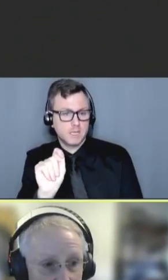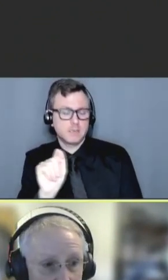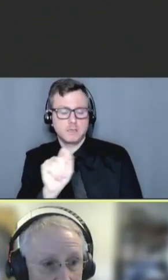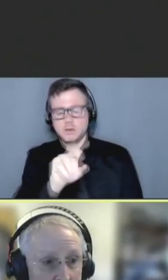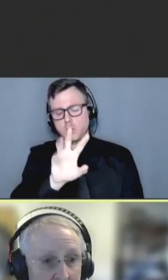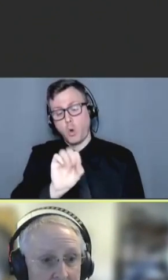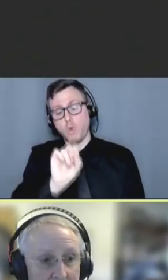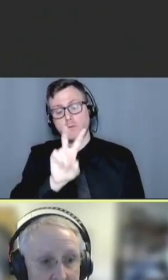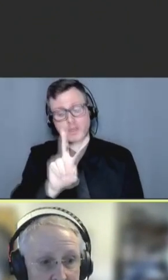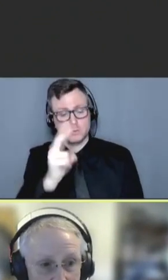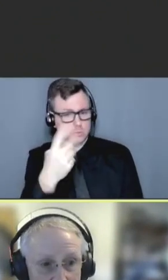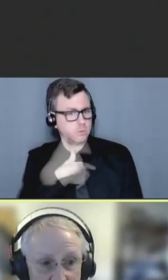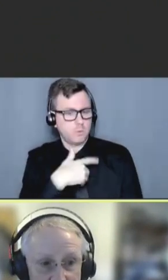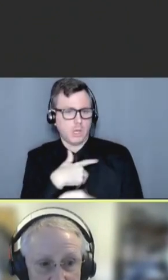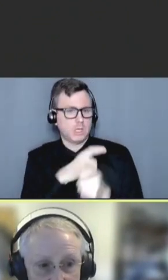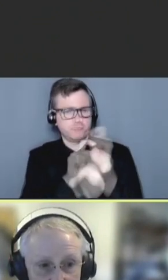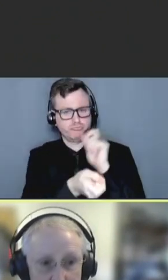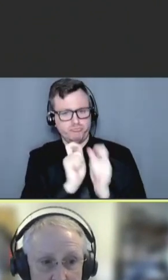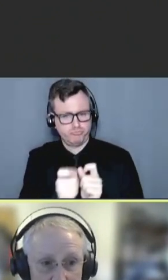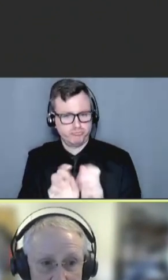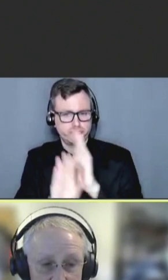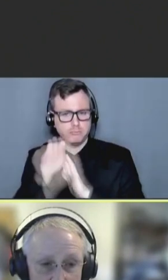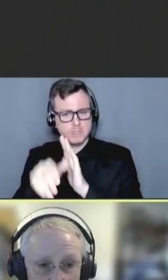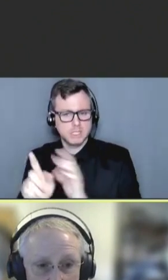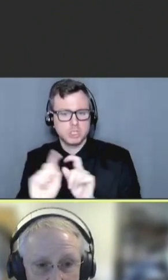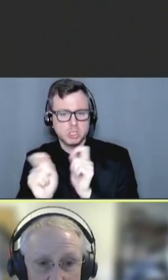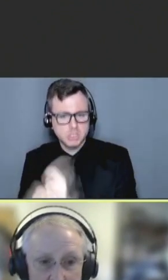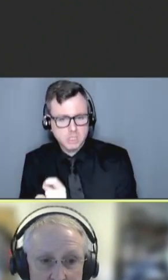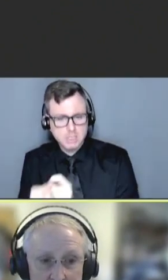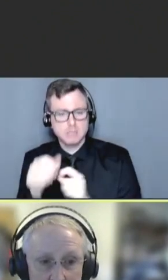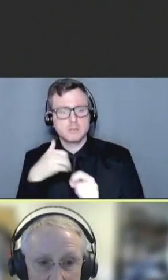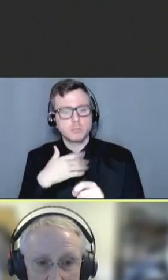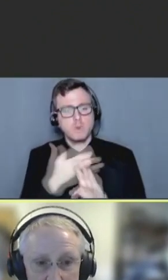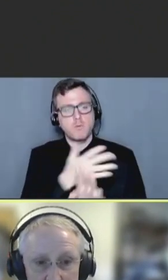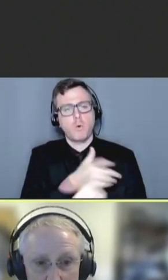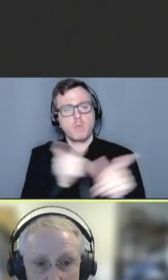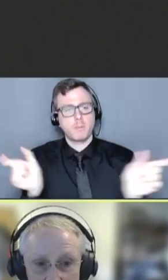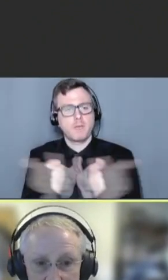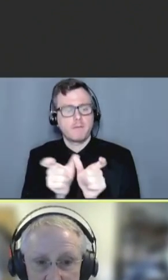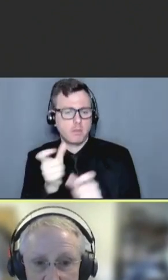uptake. The analyses did exclude cases where COVID-19 diagnosis or a positive